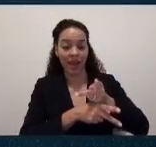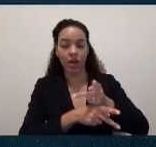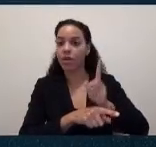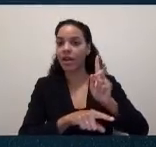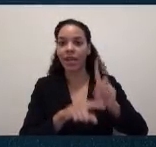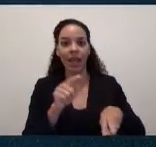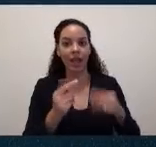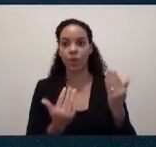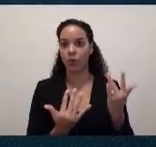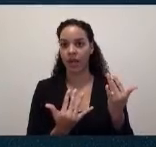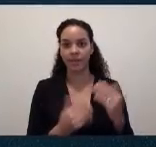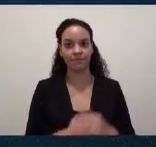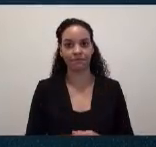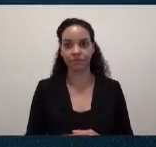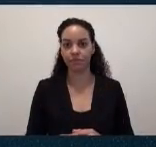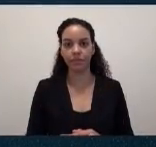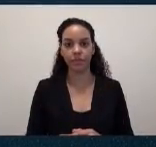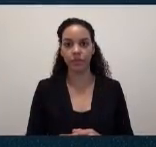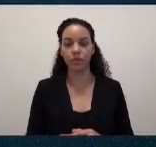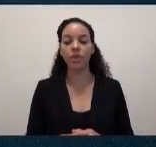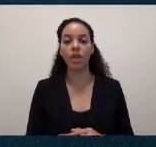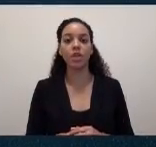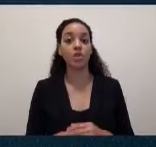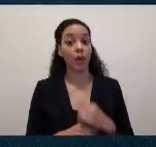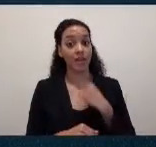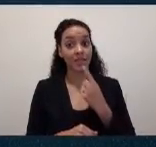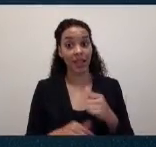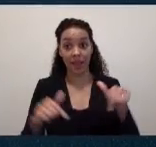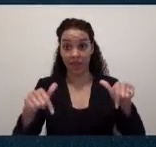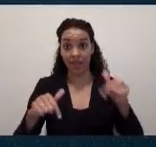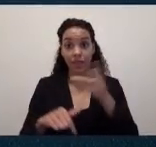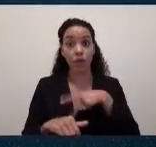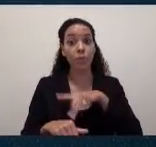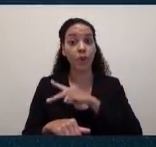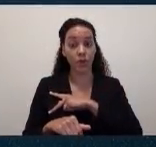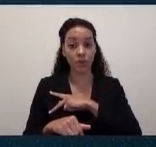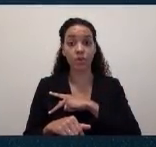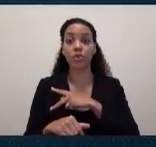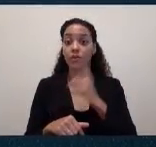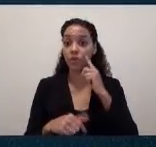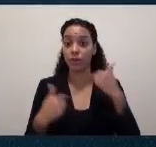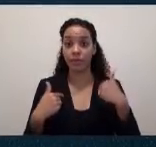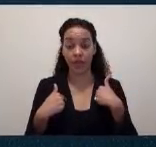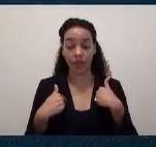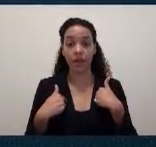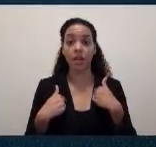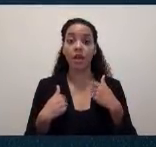So, as I said, this is personal for me on every level, both on how I benefited from it